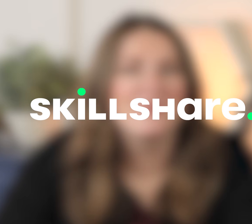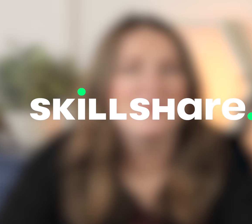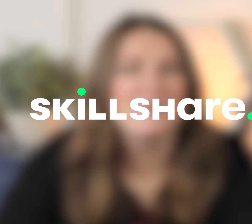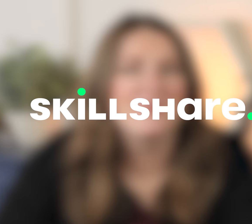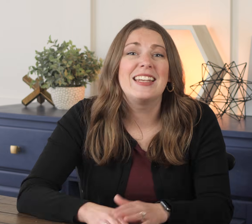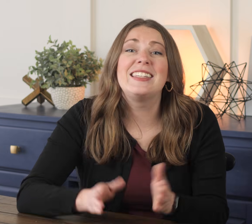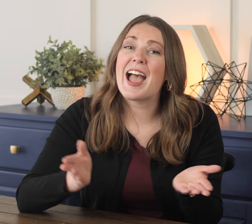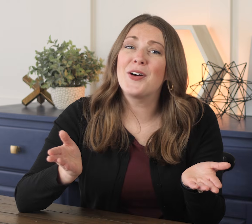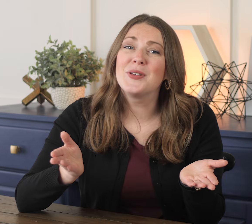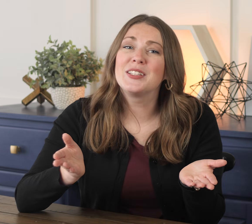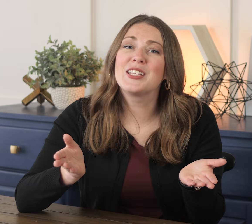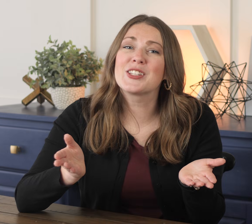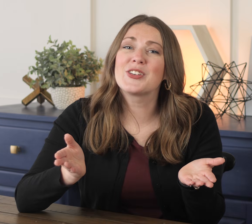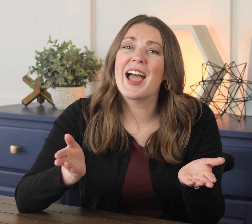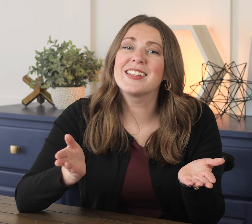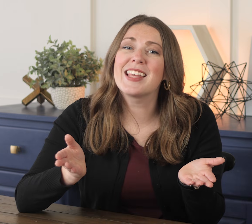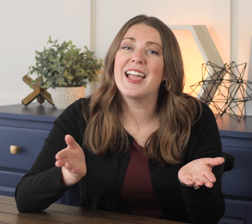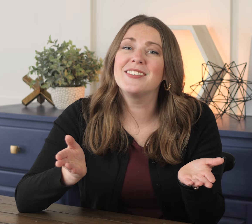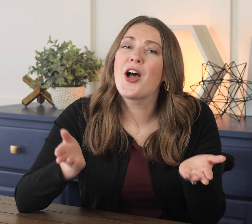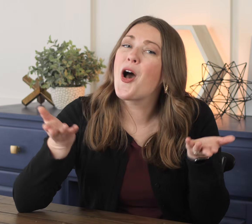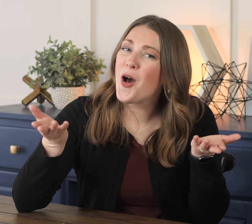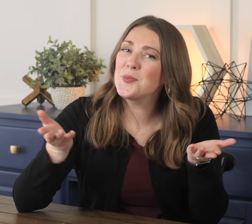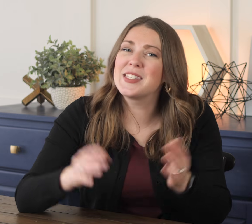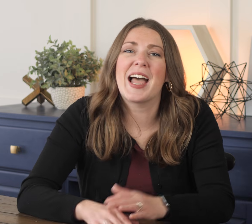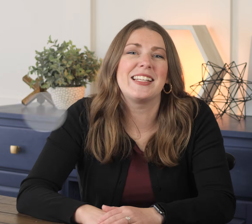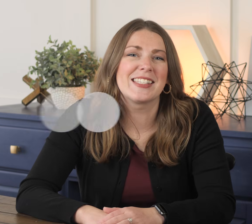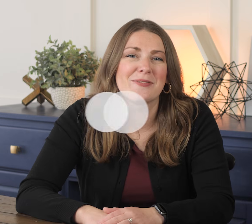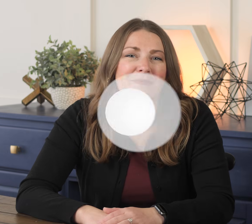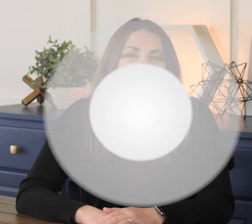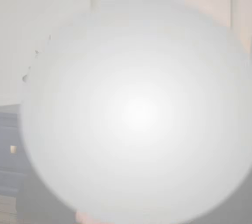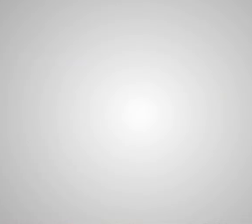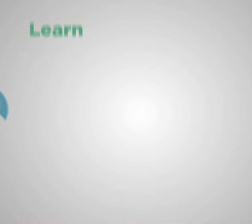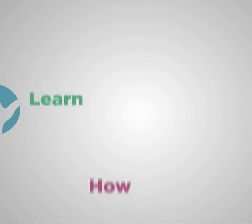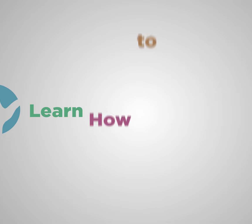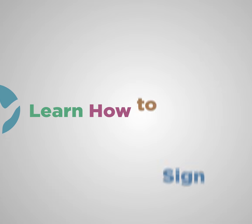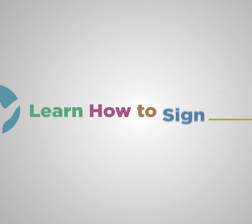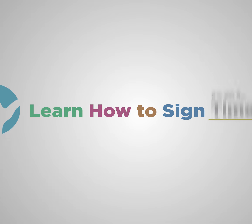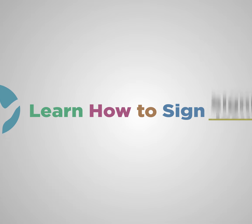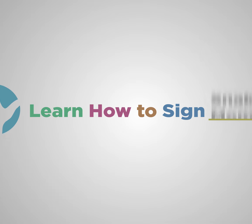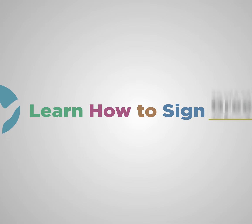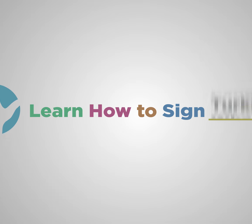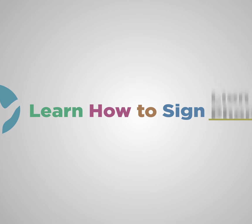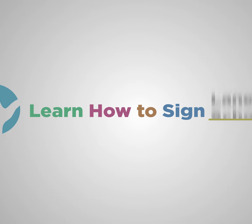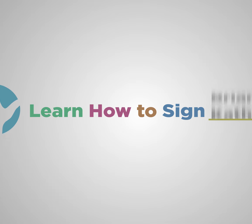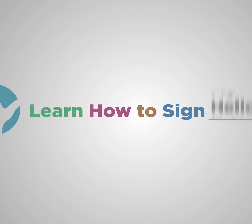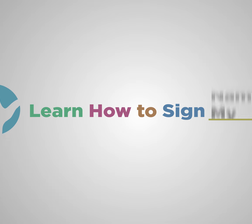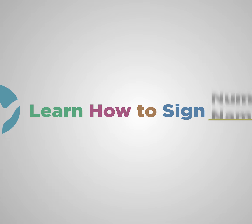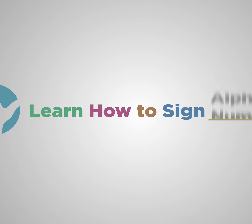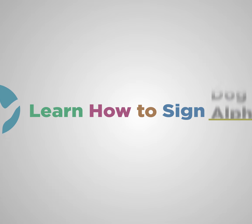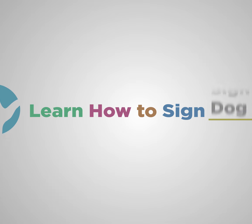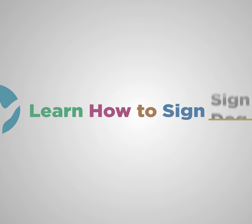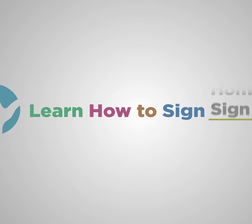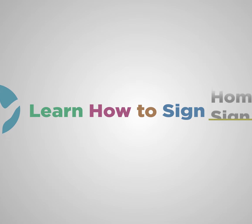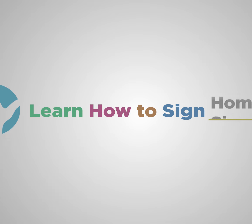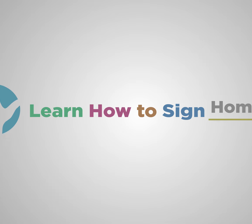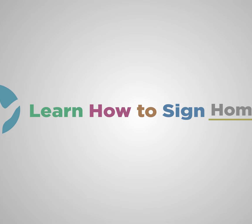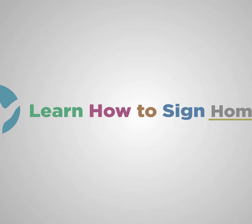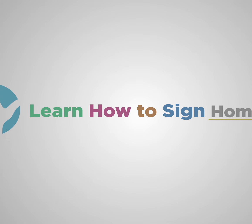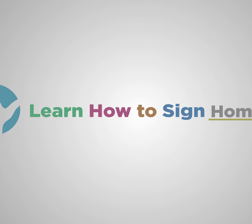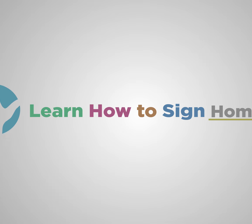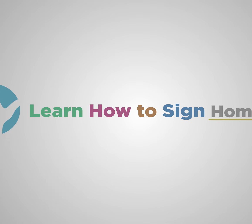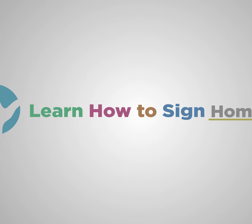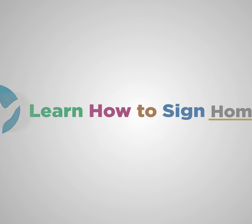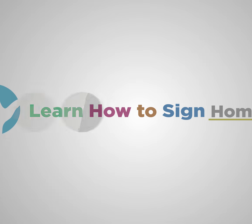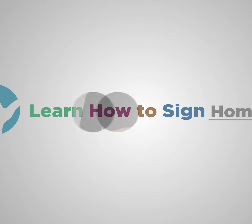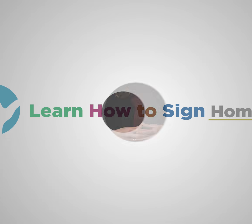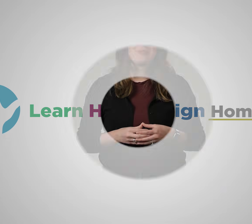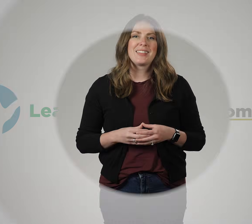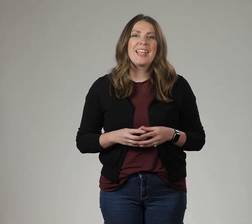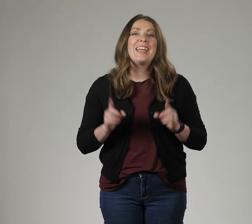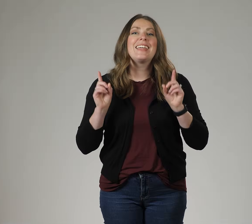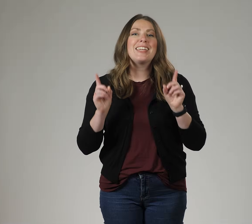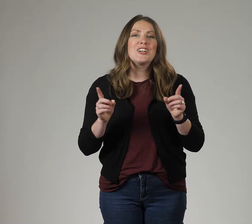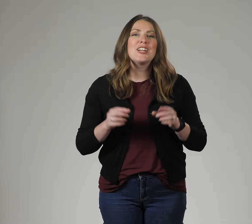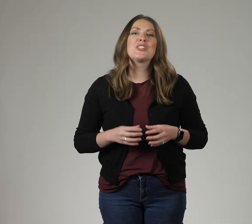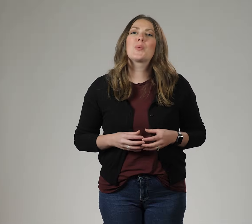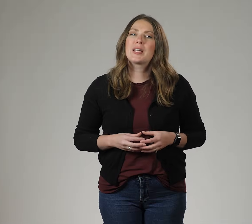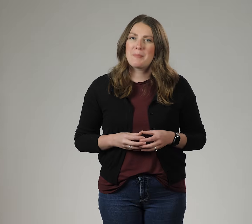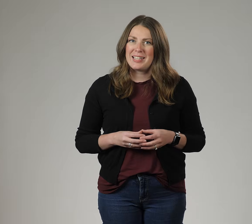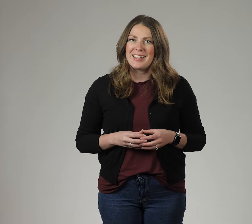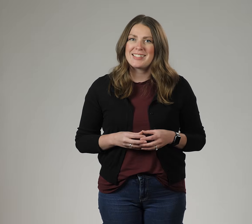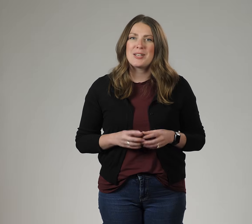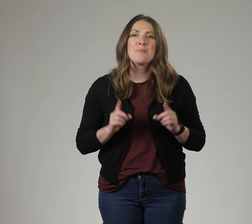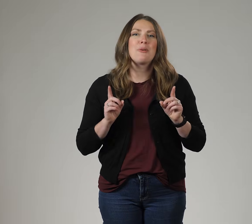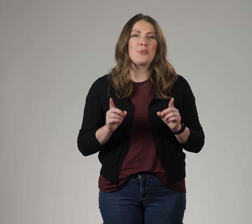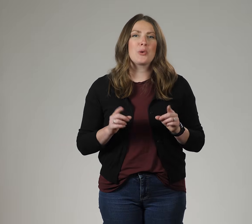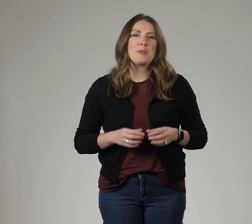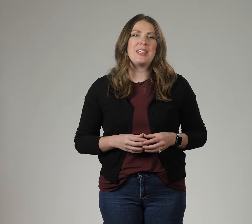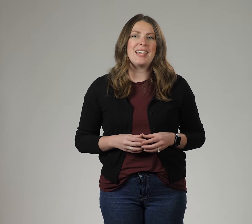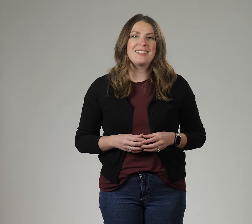later. Now let's learn how to sign home signs. Here is a quick mini lesson before we begin.